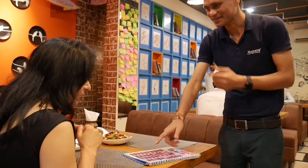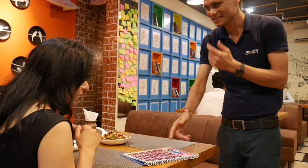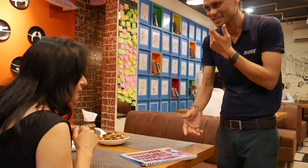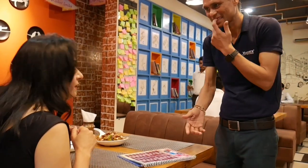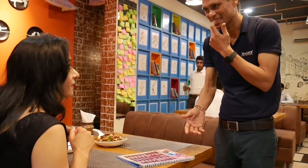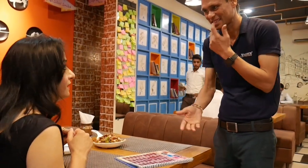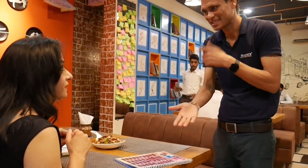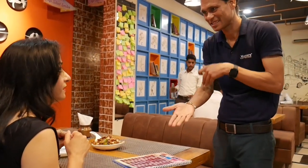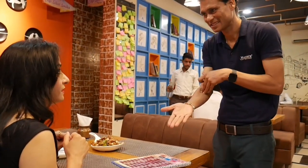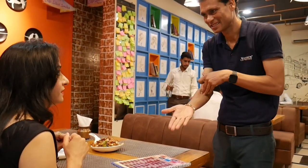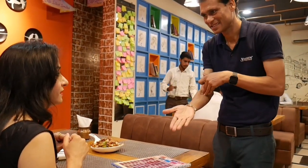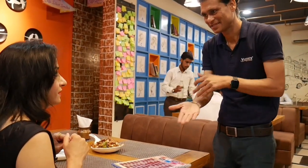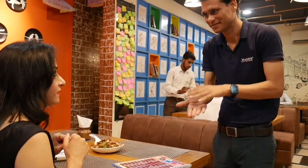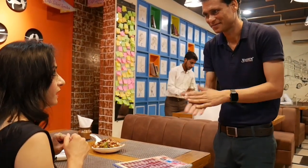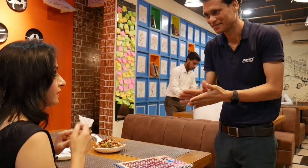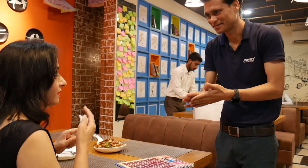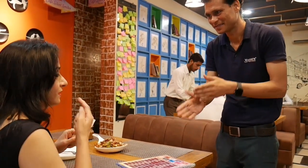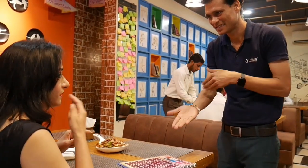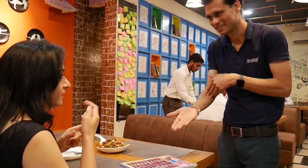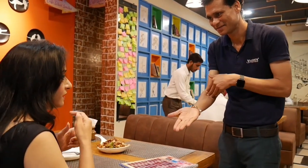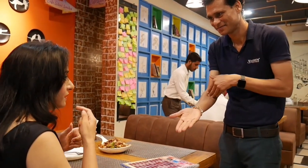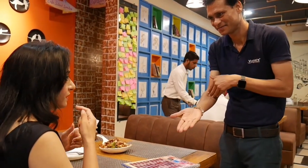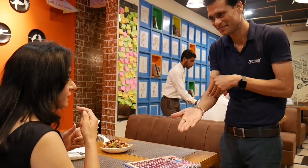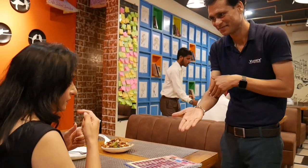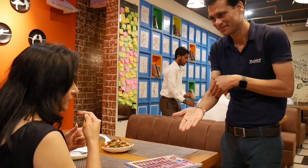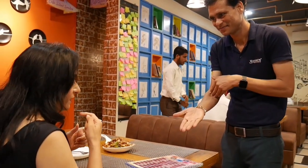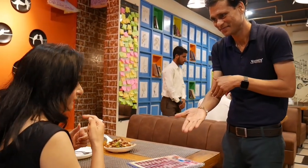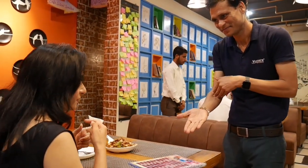Naan